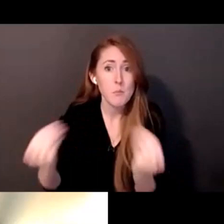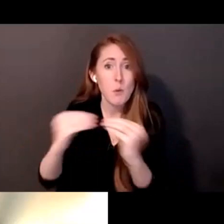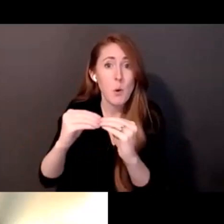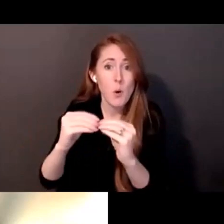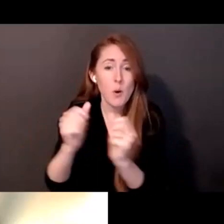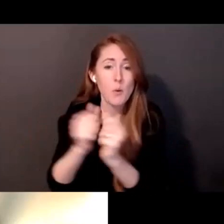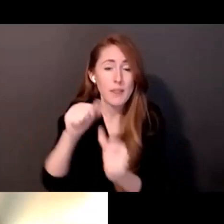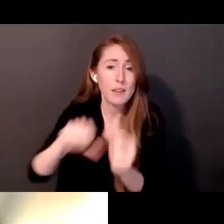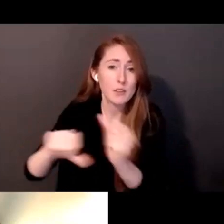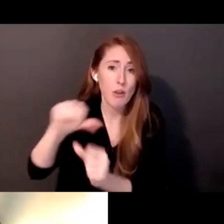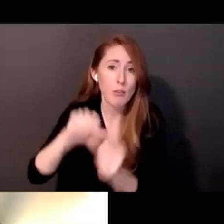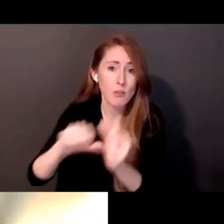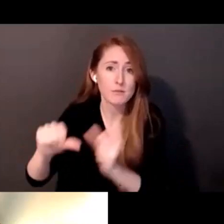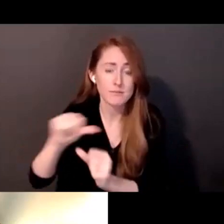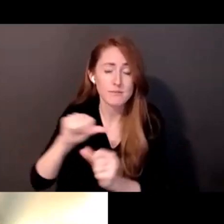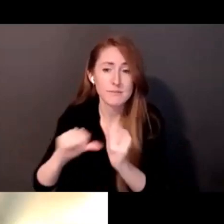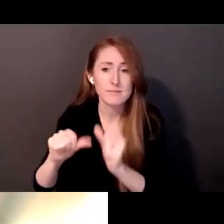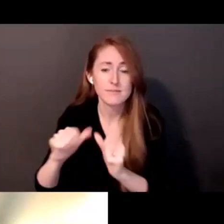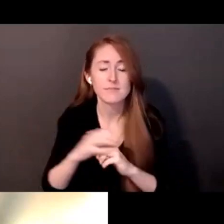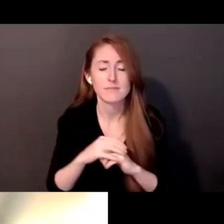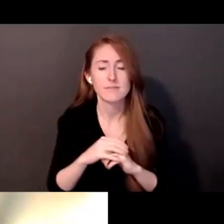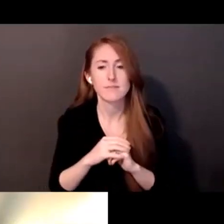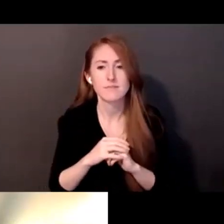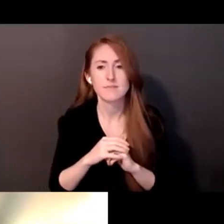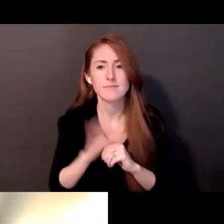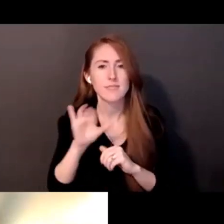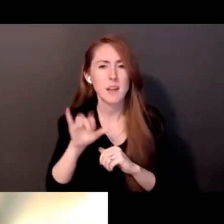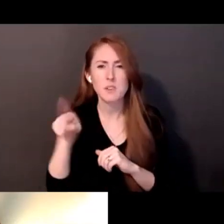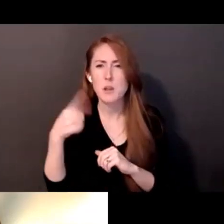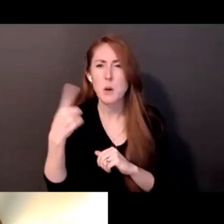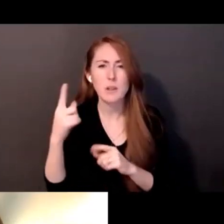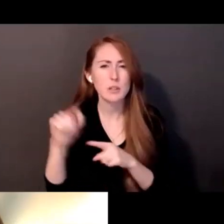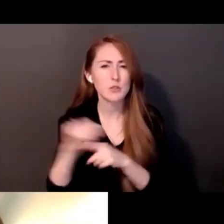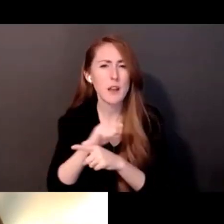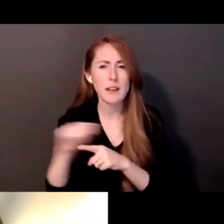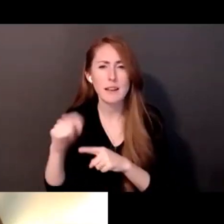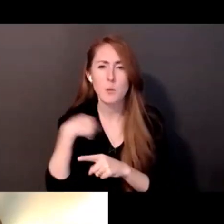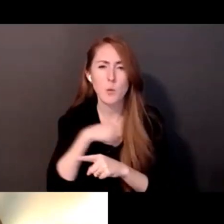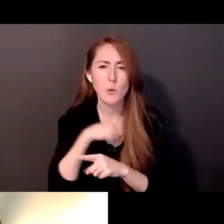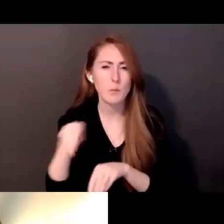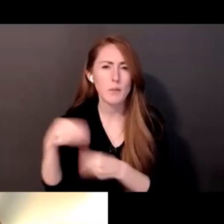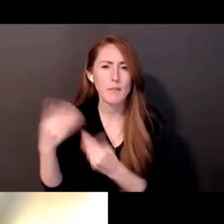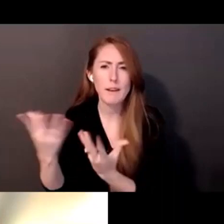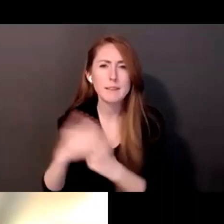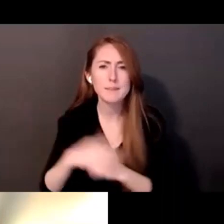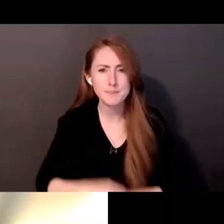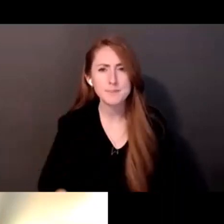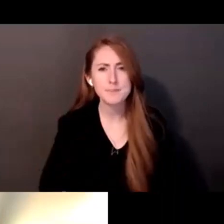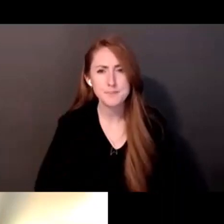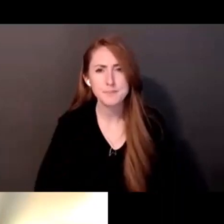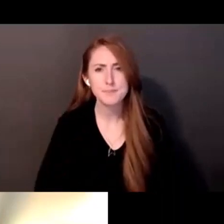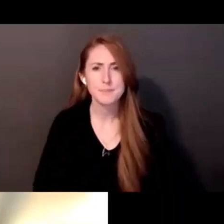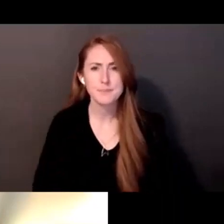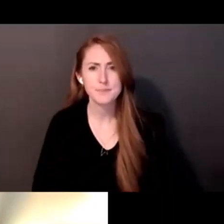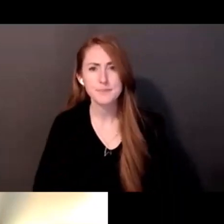This was the only education or training that we gave.